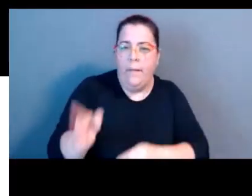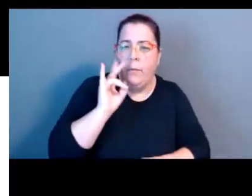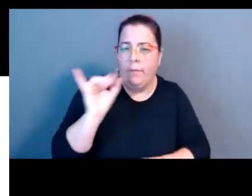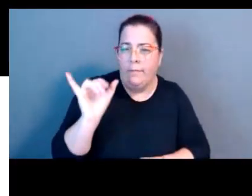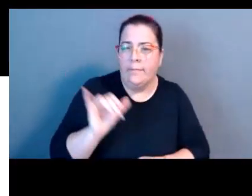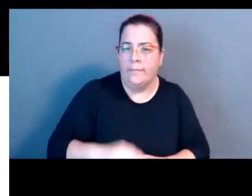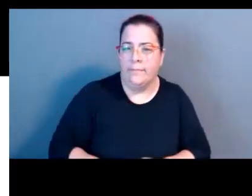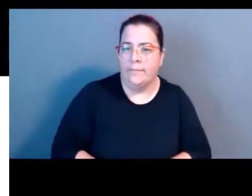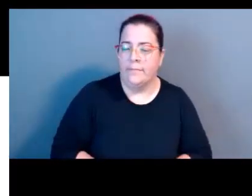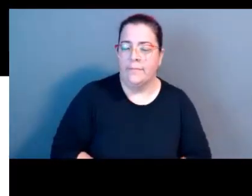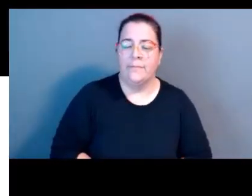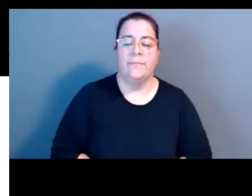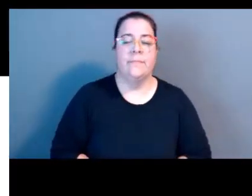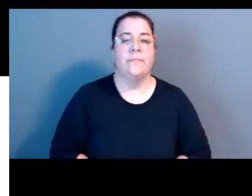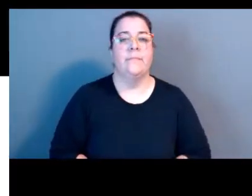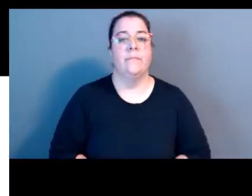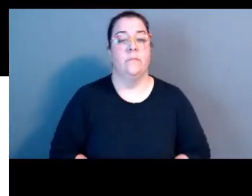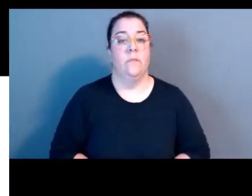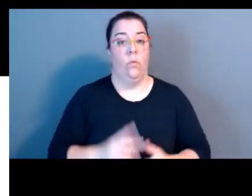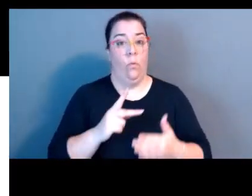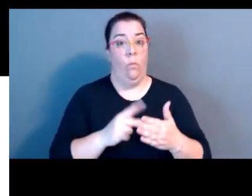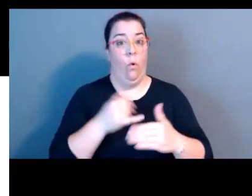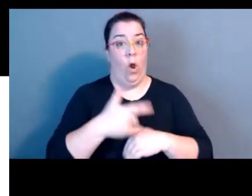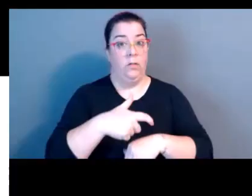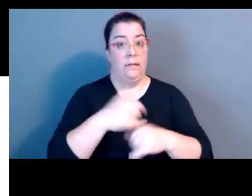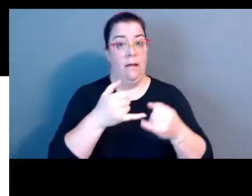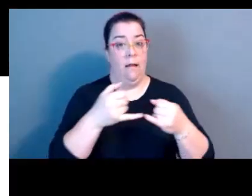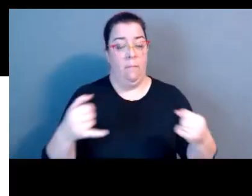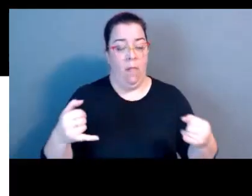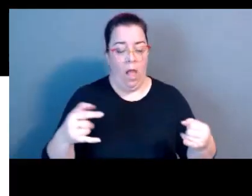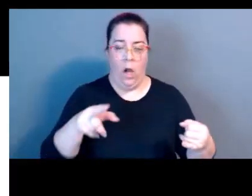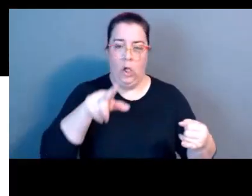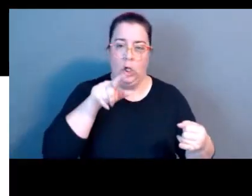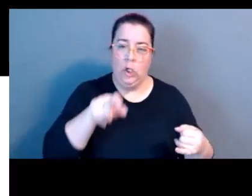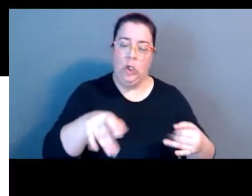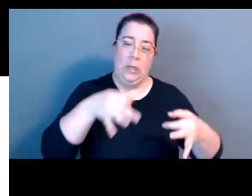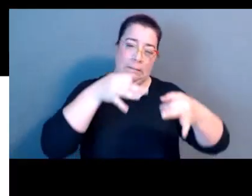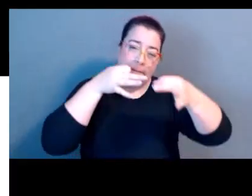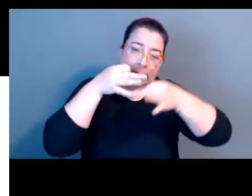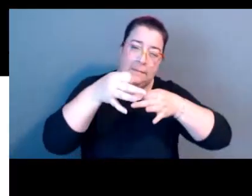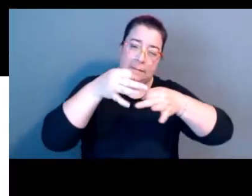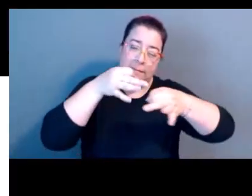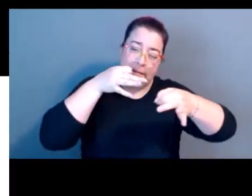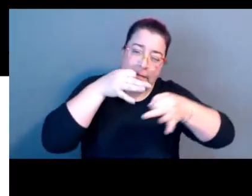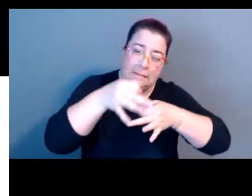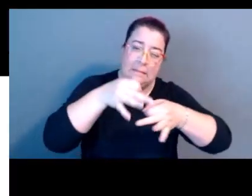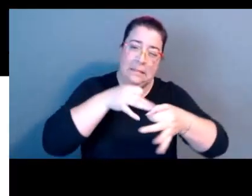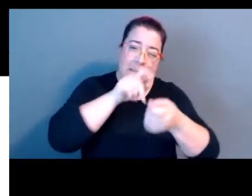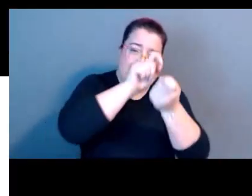The project timeline should be as detailed as possible based on the information